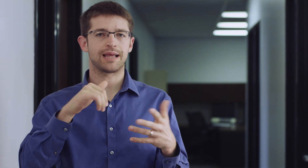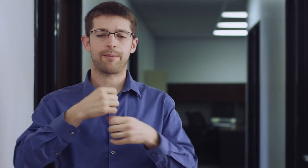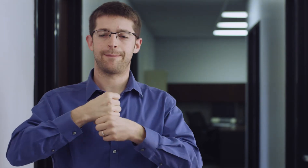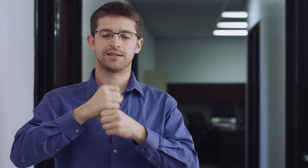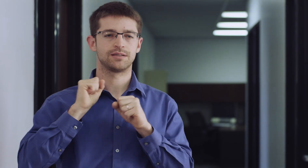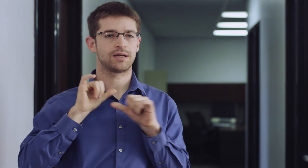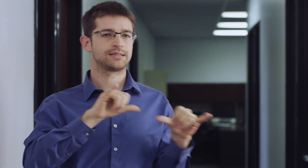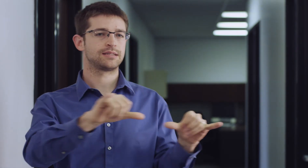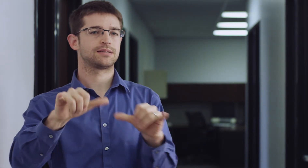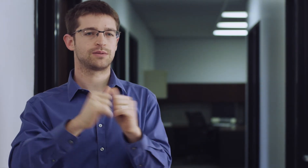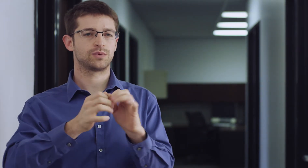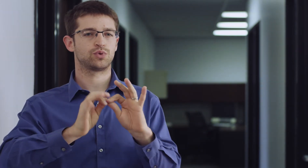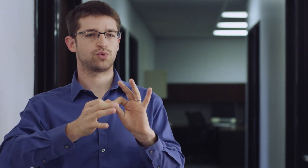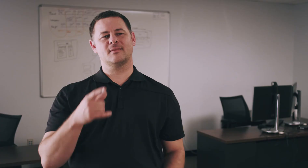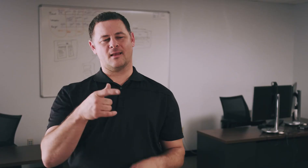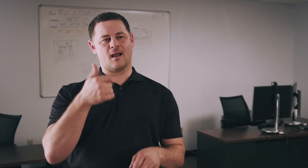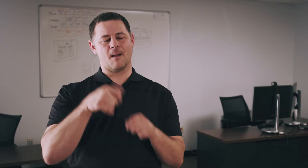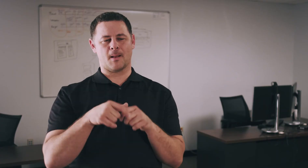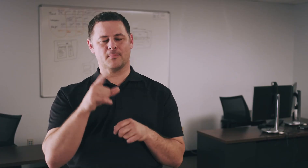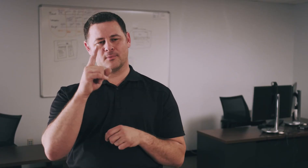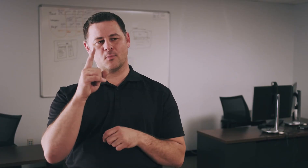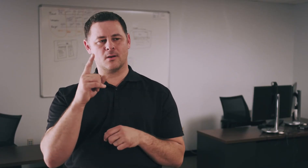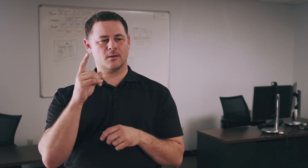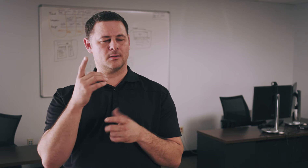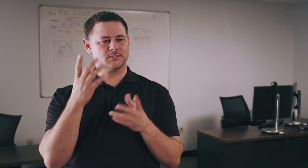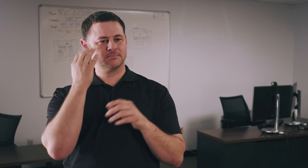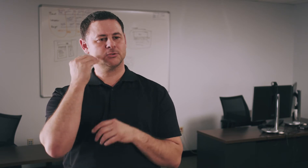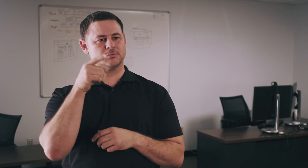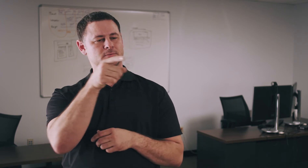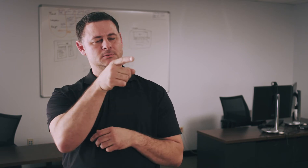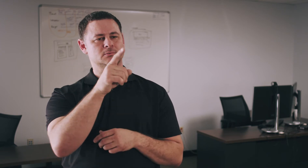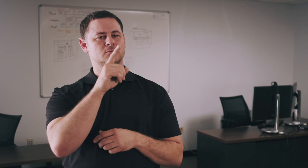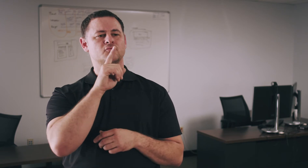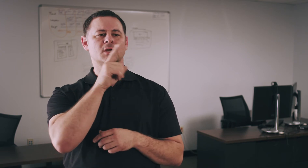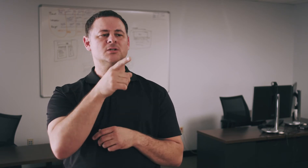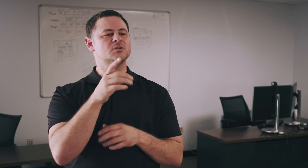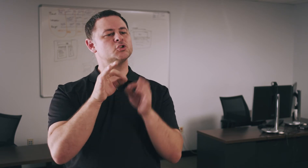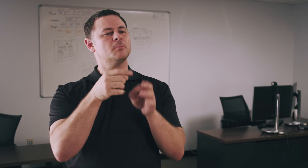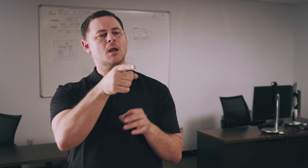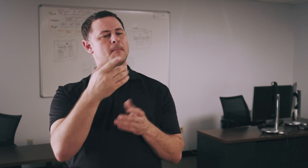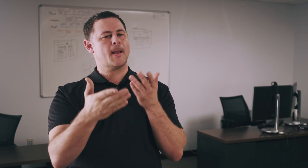We have to do the same thing in our profession. I remember this one experience, where there was this interpreter.